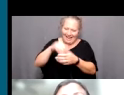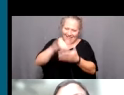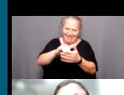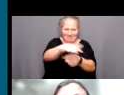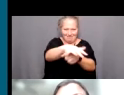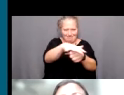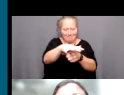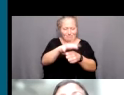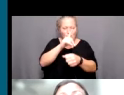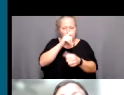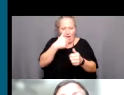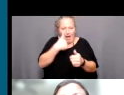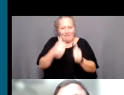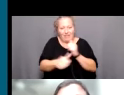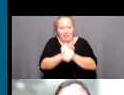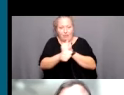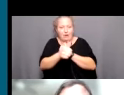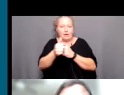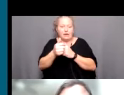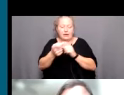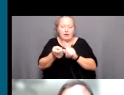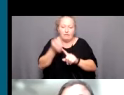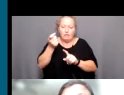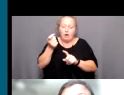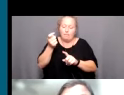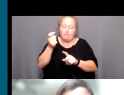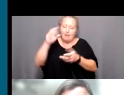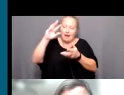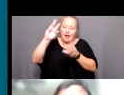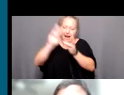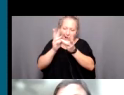threatened by serious climate change impacts. So I will continue to talk